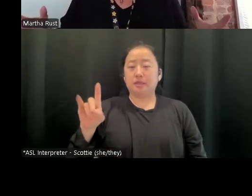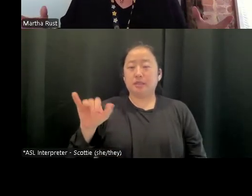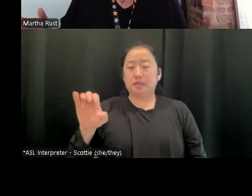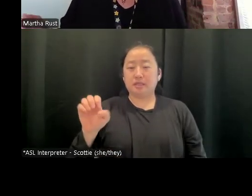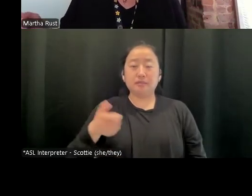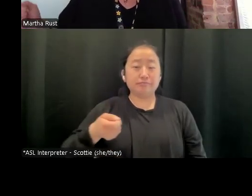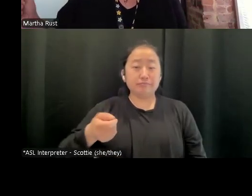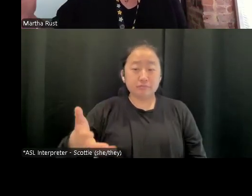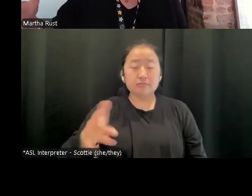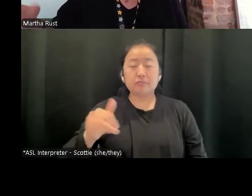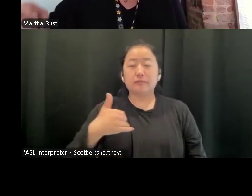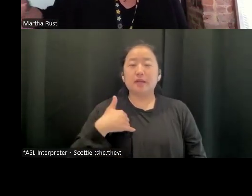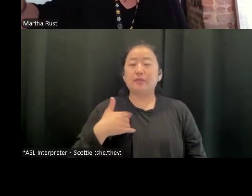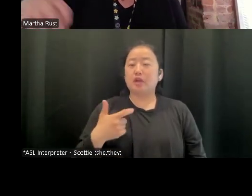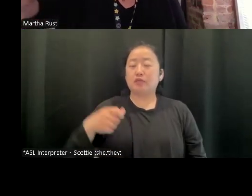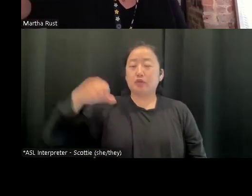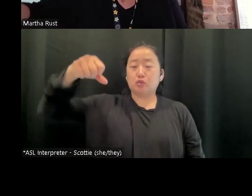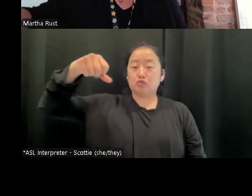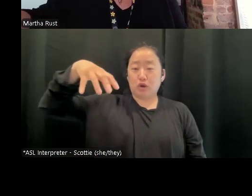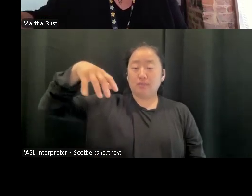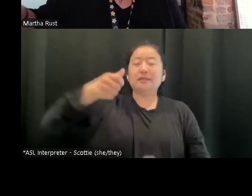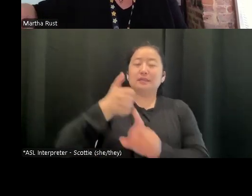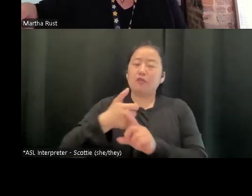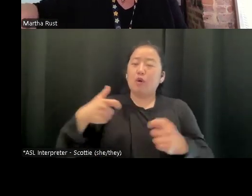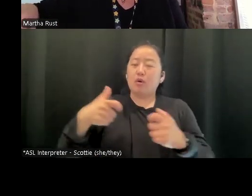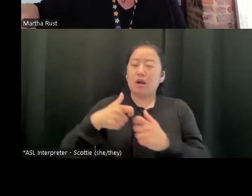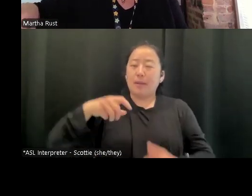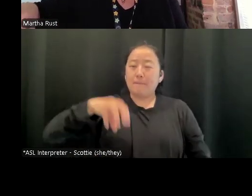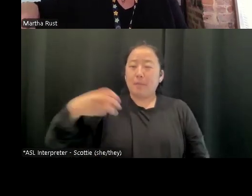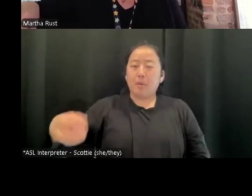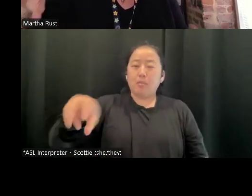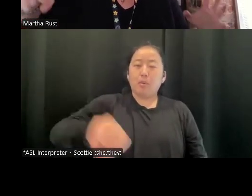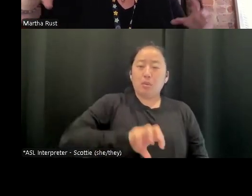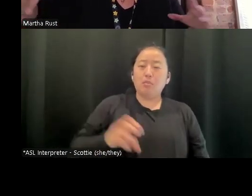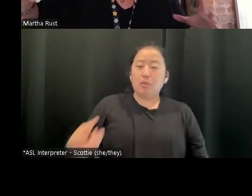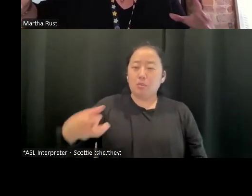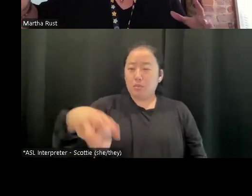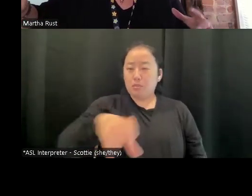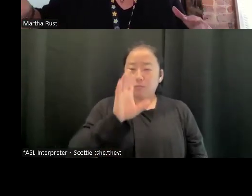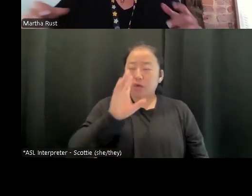automatically rolls, if you drop it, it kind of bounces around and kind of rolls by itself.